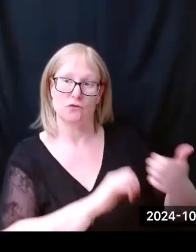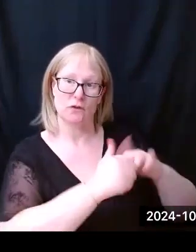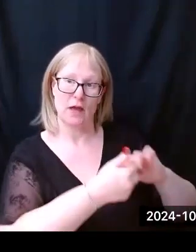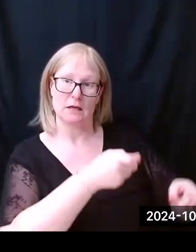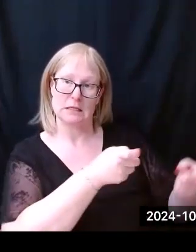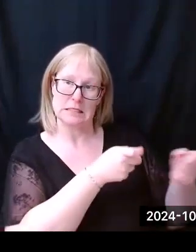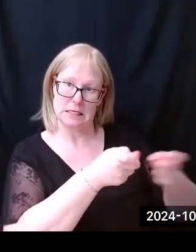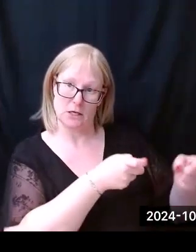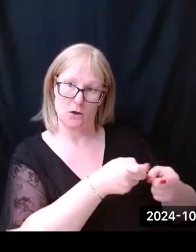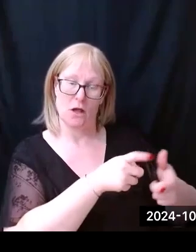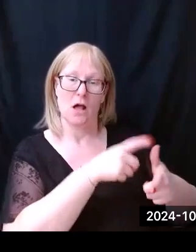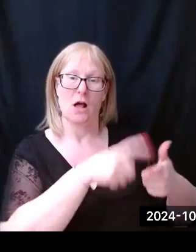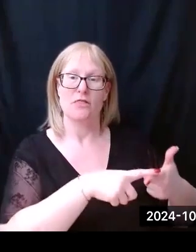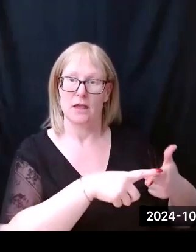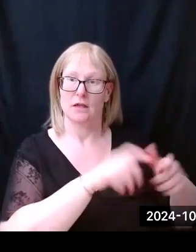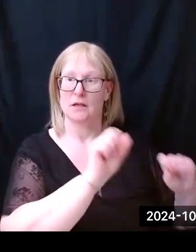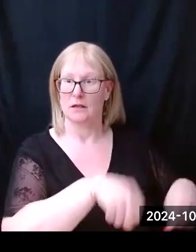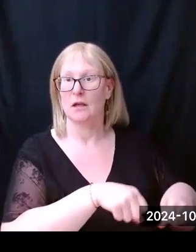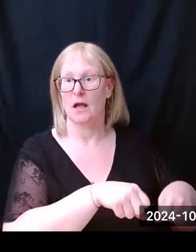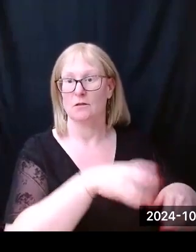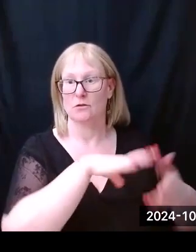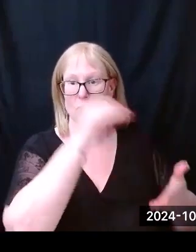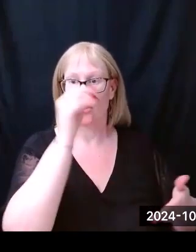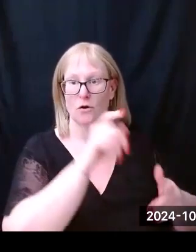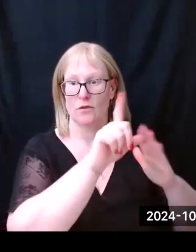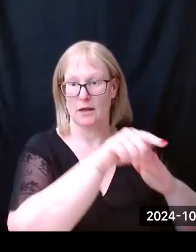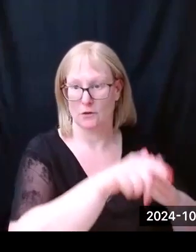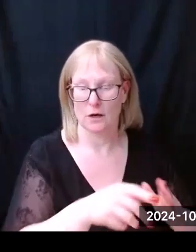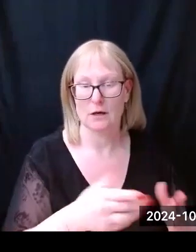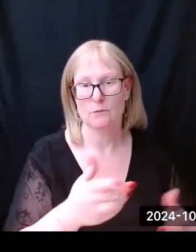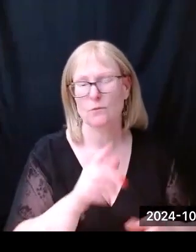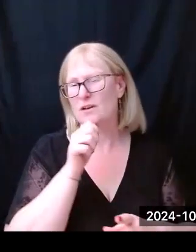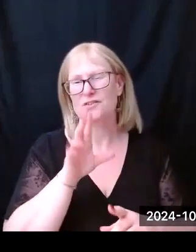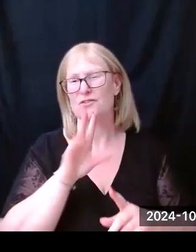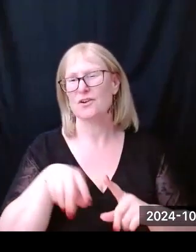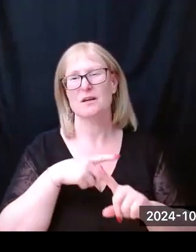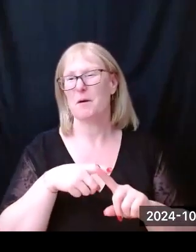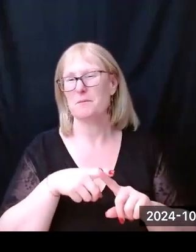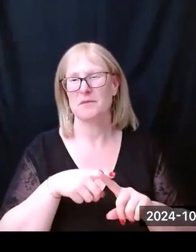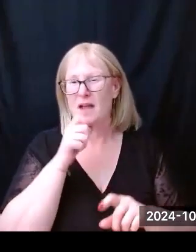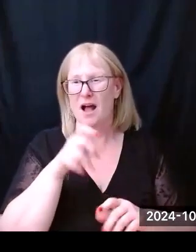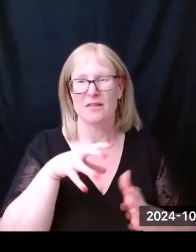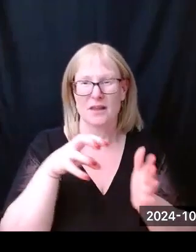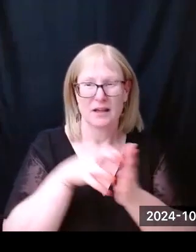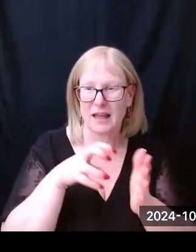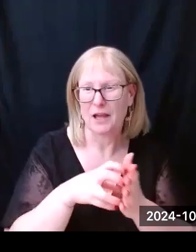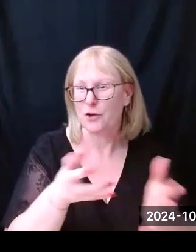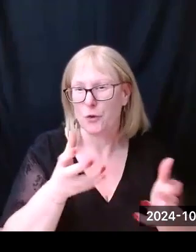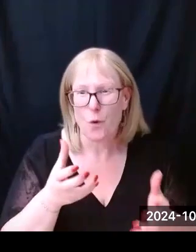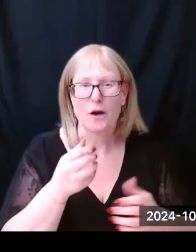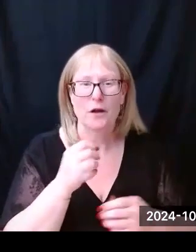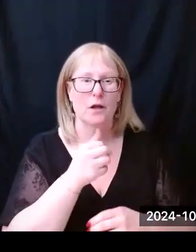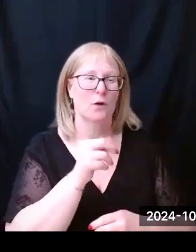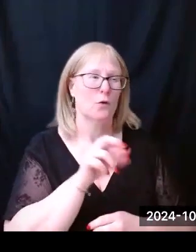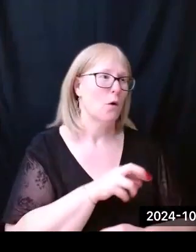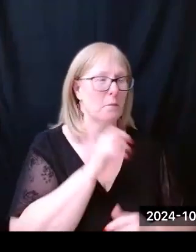And here I'm not talking about like not getting the cake that you wanted or being uncomfortable on your birthday. I'm talking about how can we learn to deal with